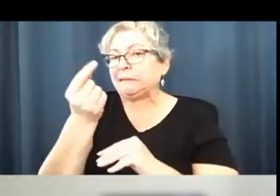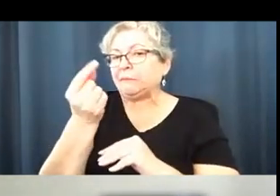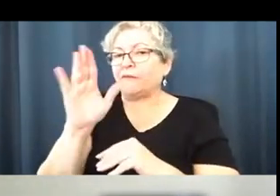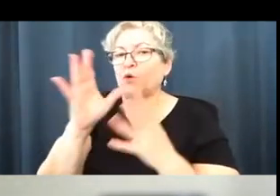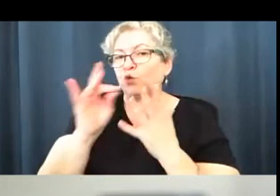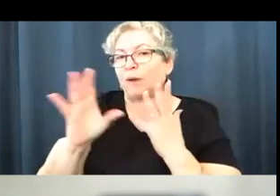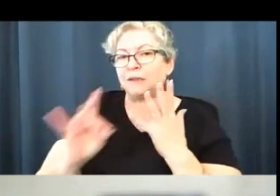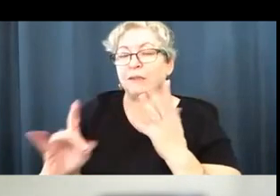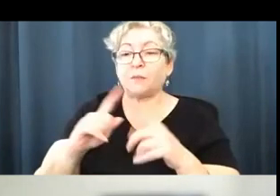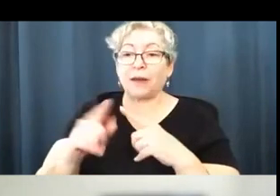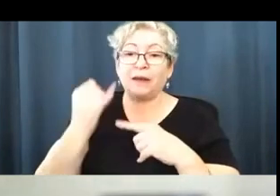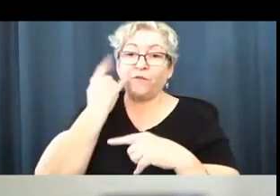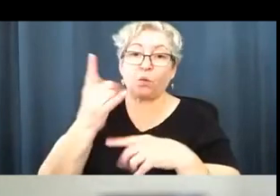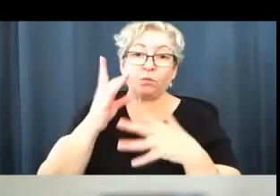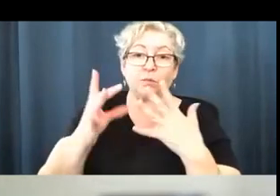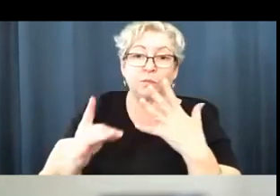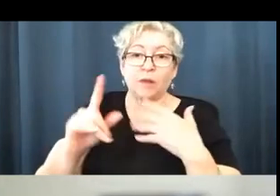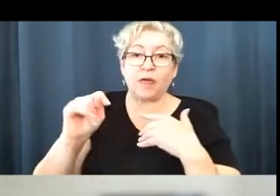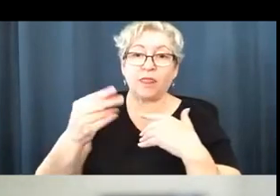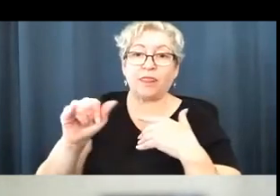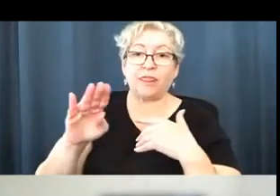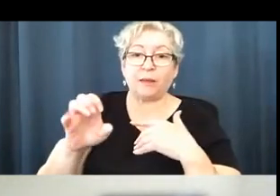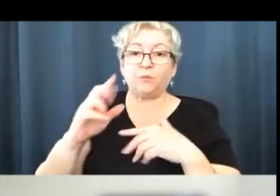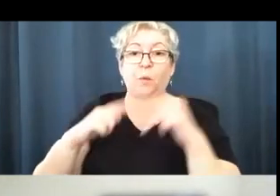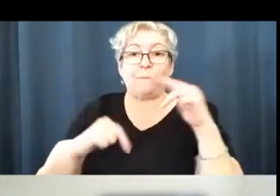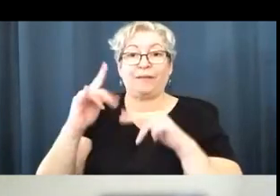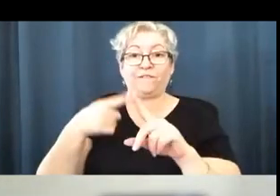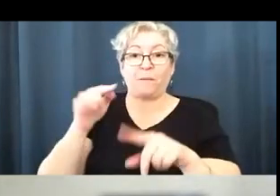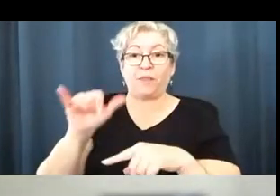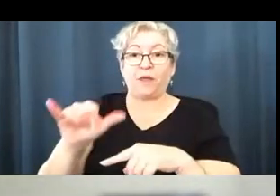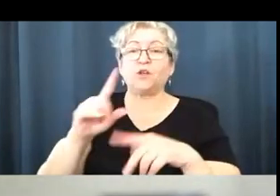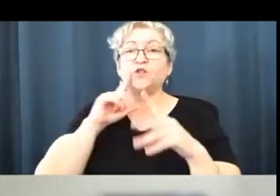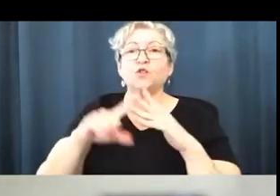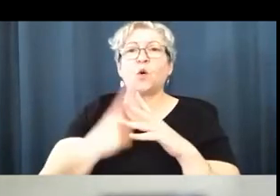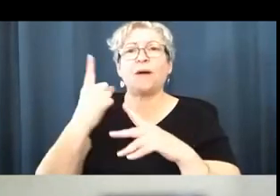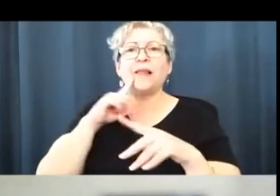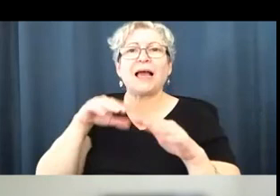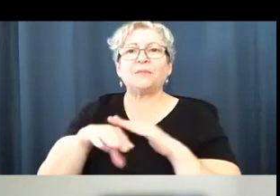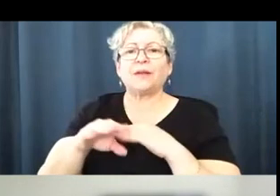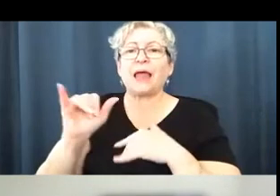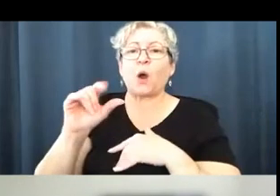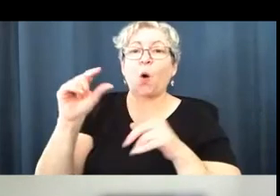But if you are choosing a theme to build from, you can start with one that's accessible. And WordPress for example has a filter